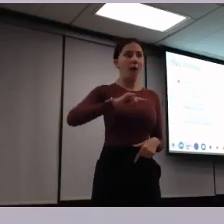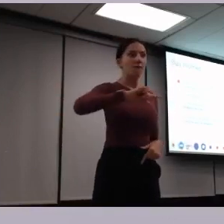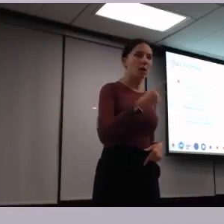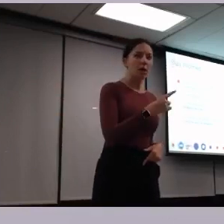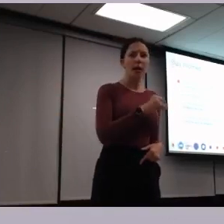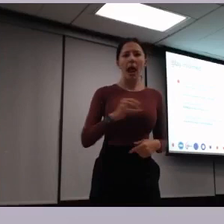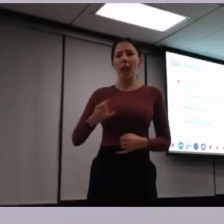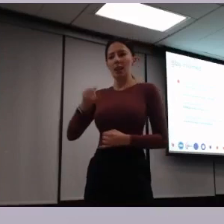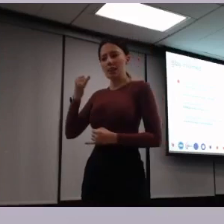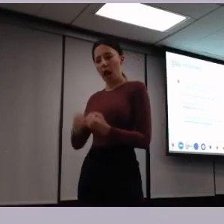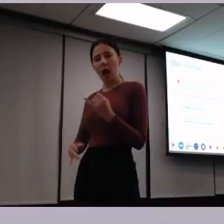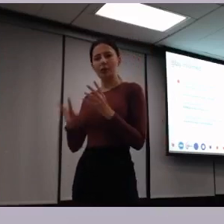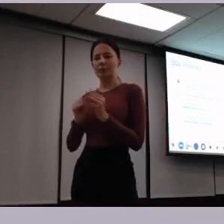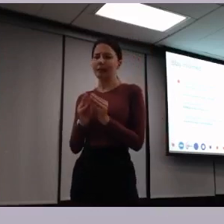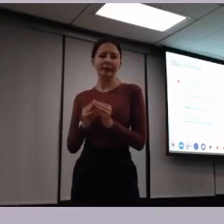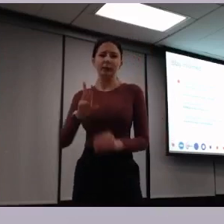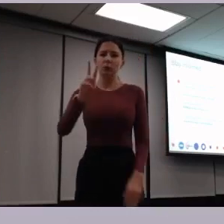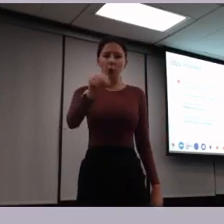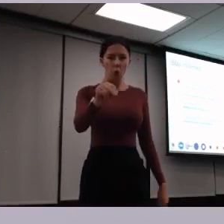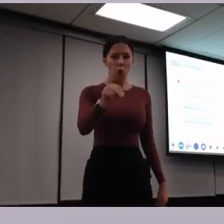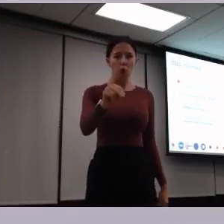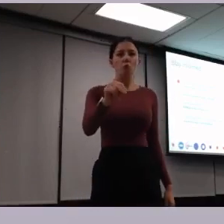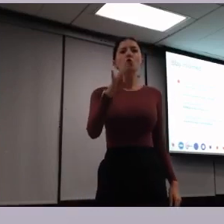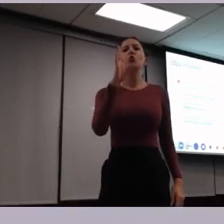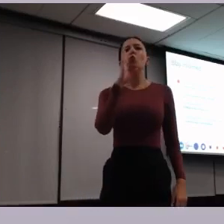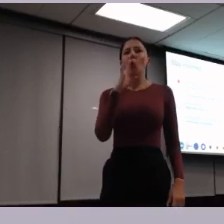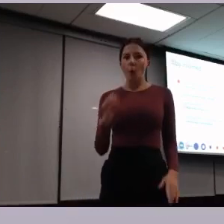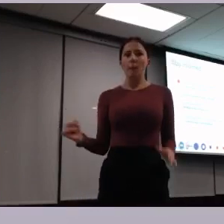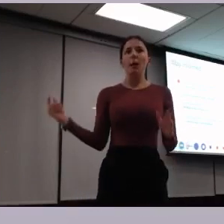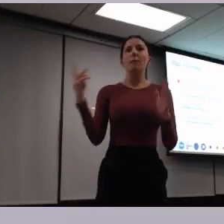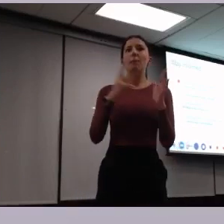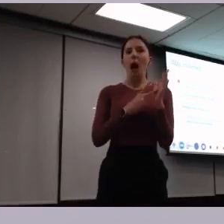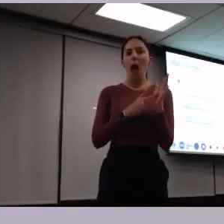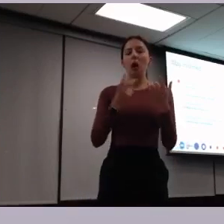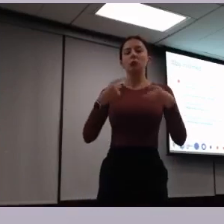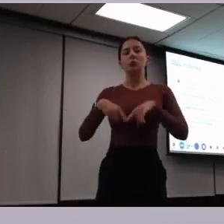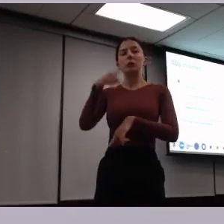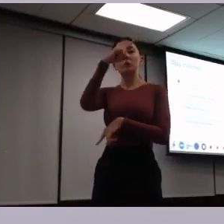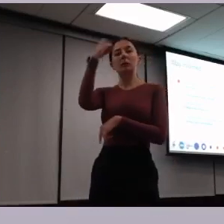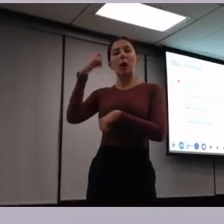We're going to be coming back out to you throughout the summer to get further engagement.